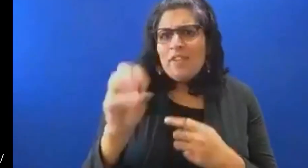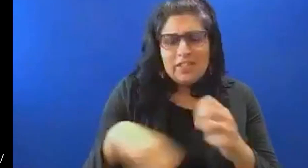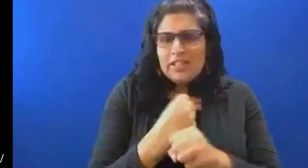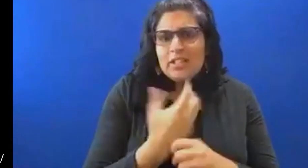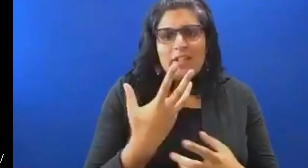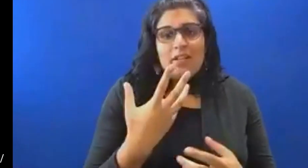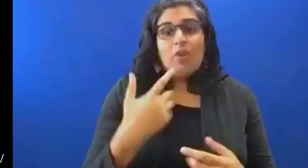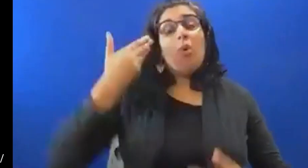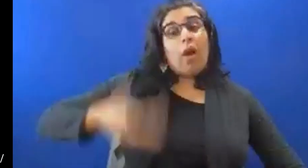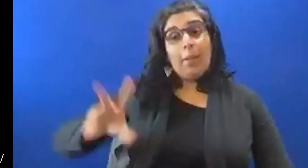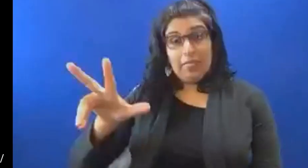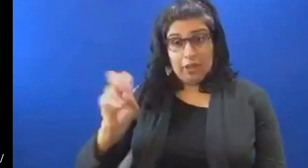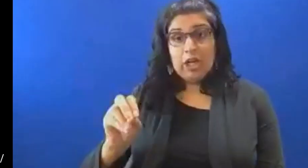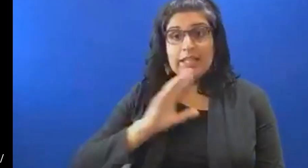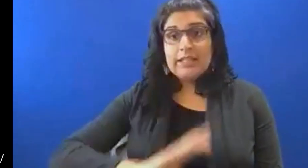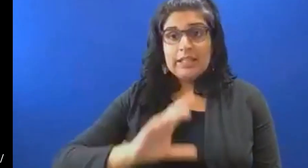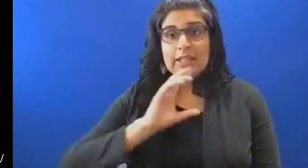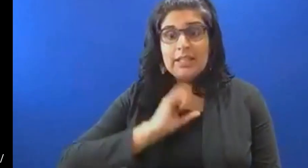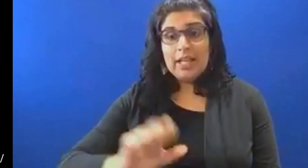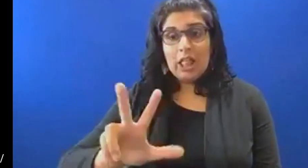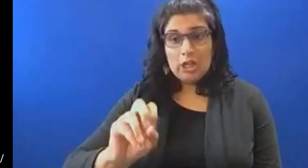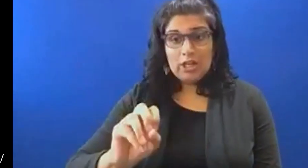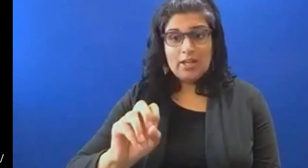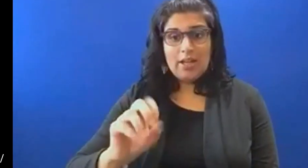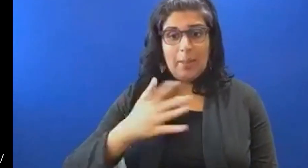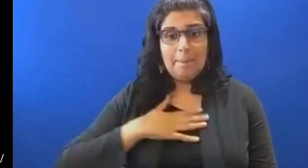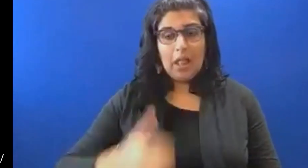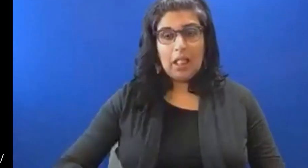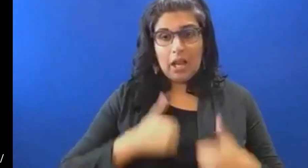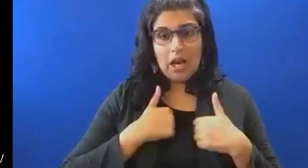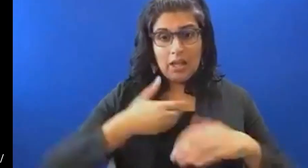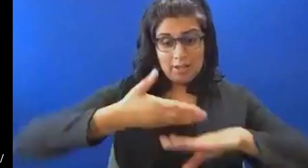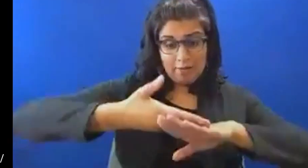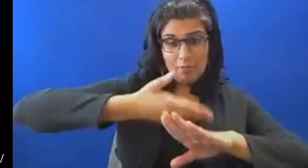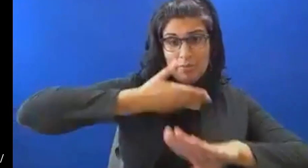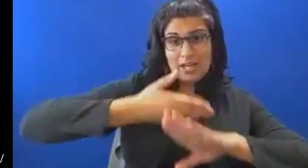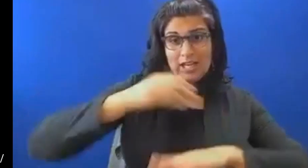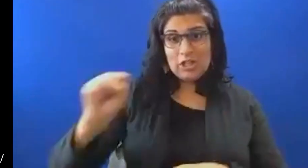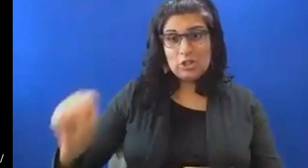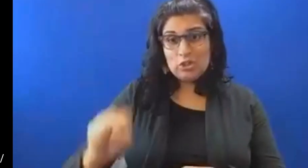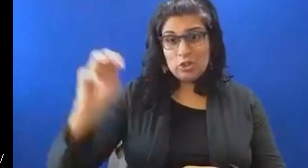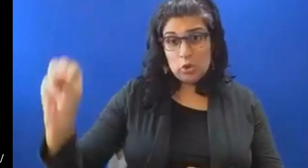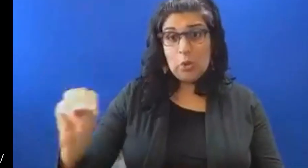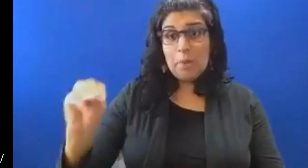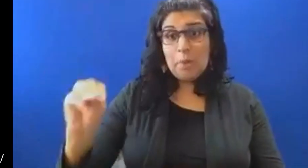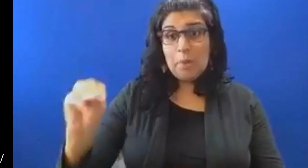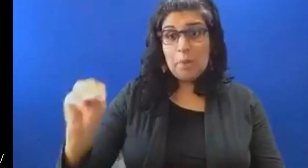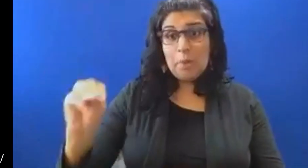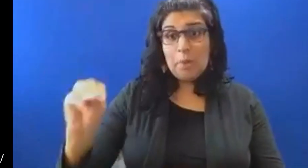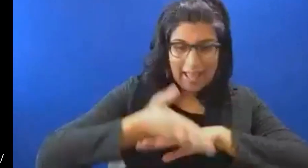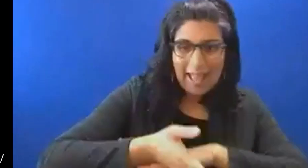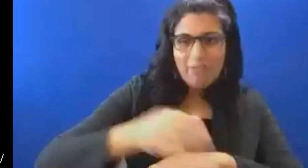And so, my life pre-social media, and my life post-social media, and how that very much